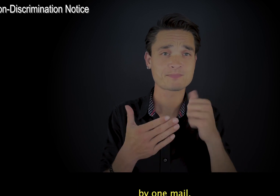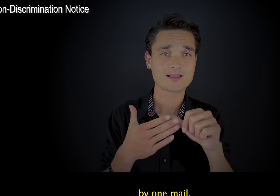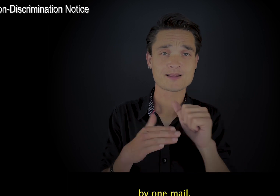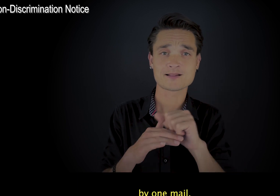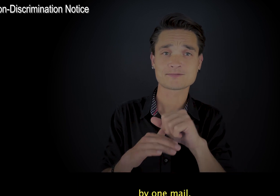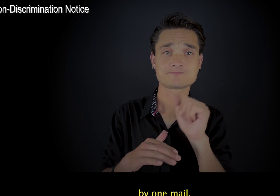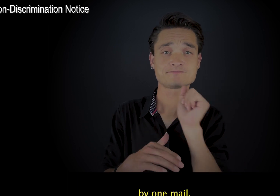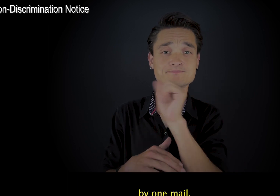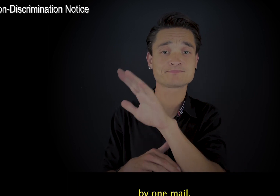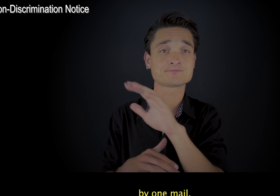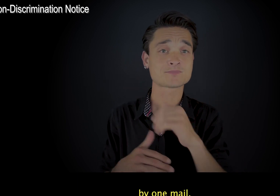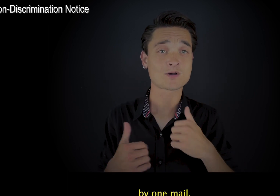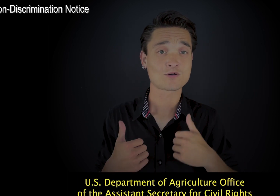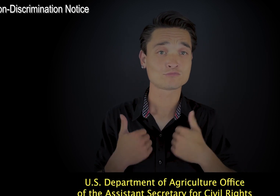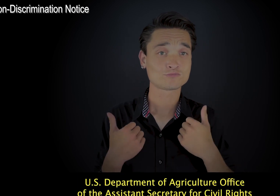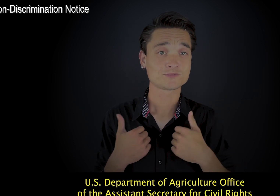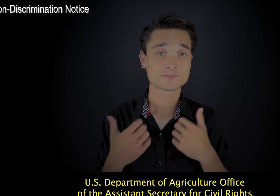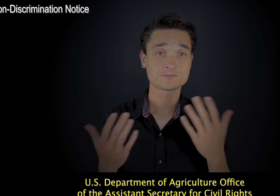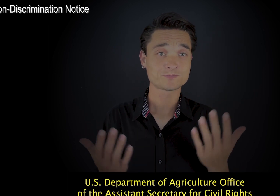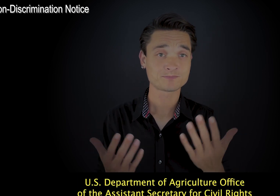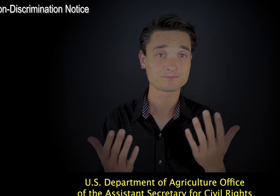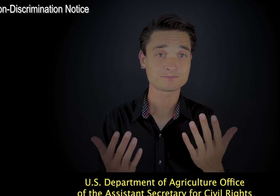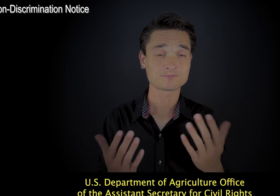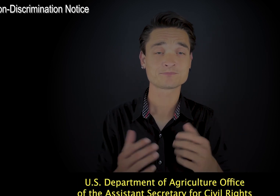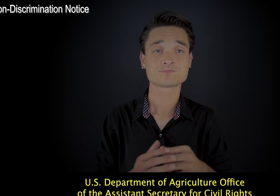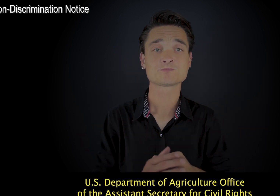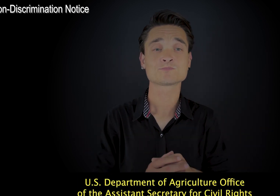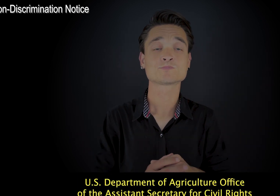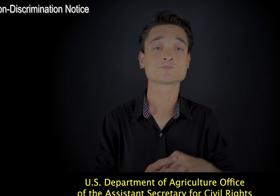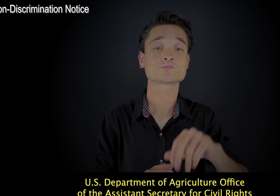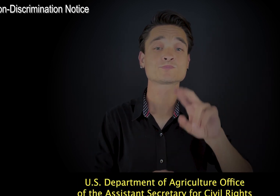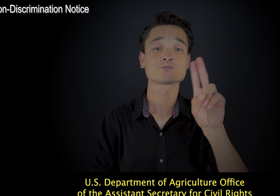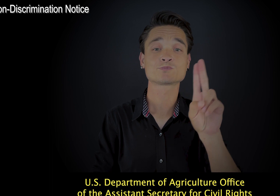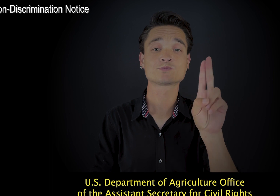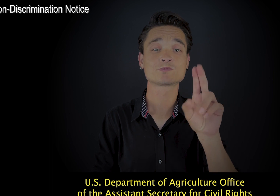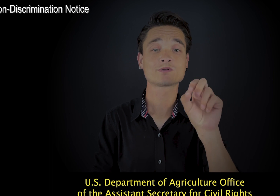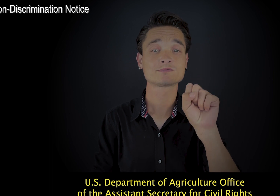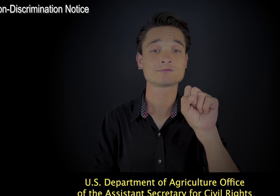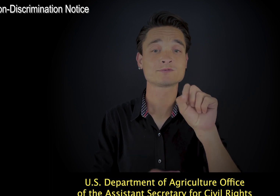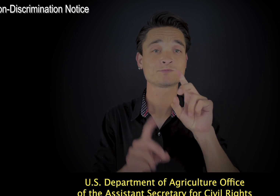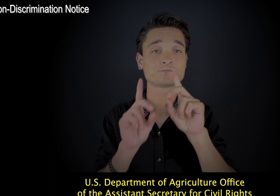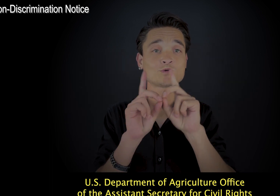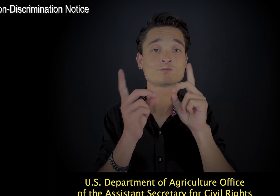by one mail, U.S. Department of Agriculture Office of the Assistant Secretary for Civil Rights